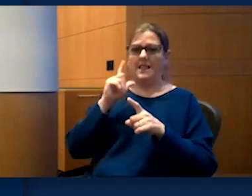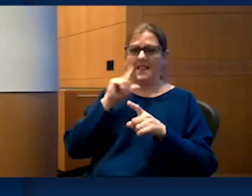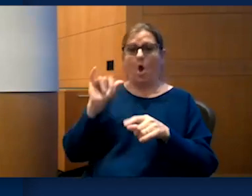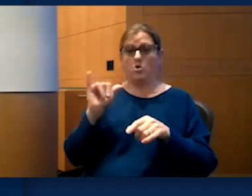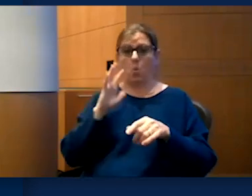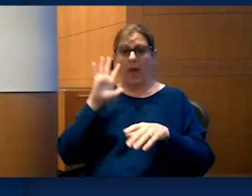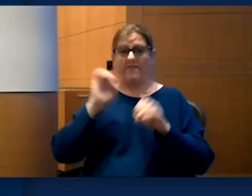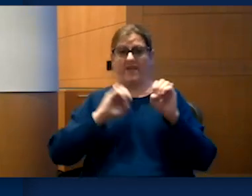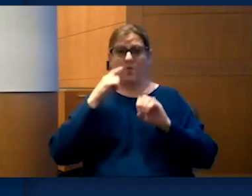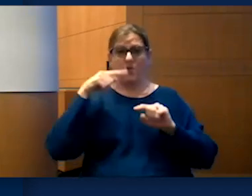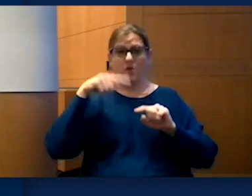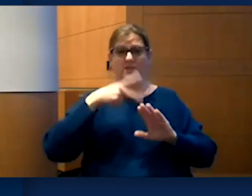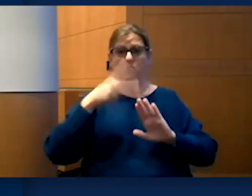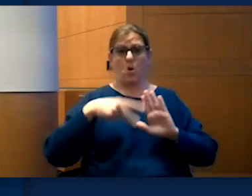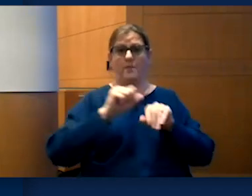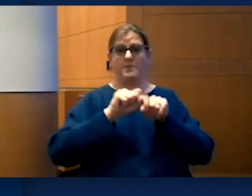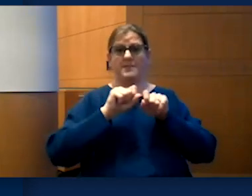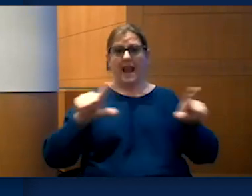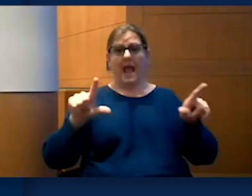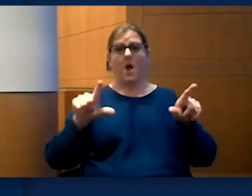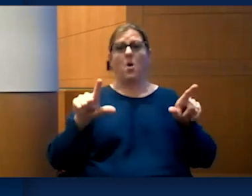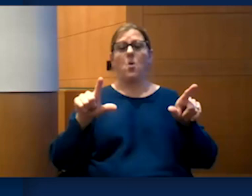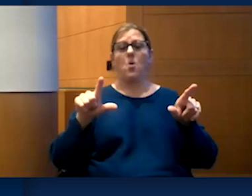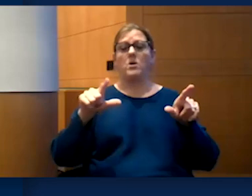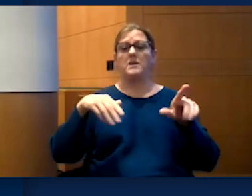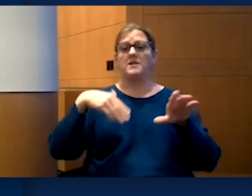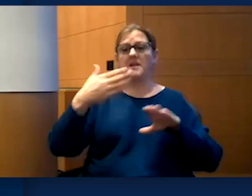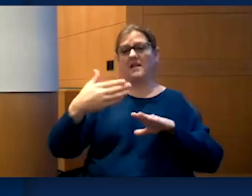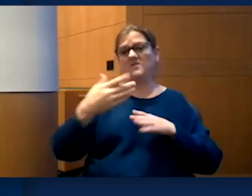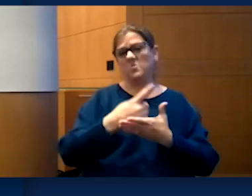But this is an important start. So, thank you.